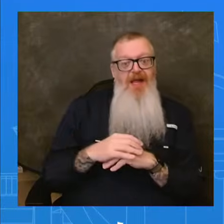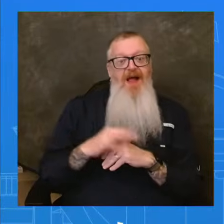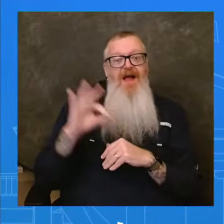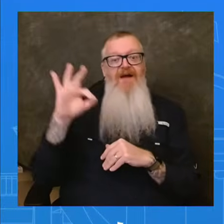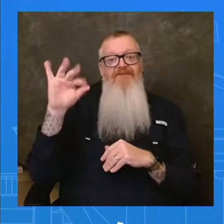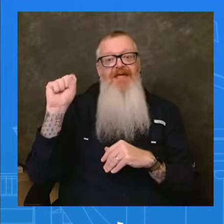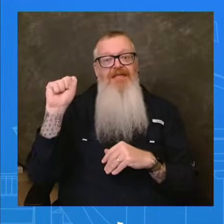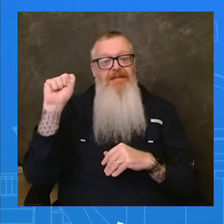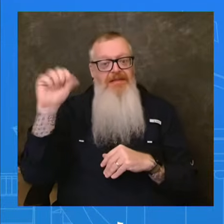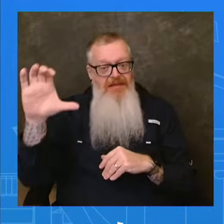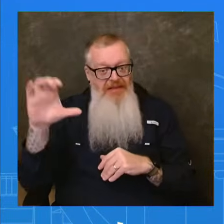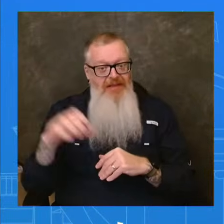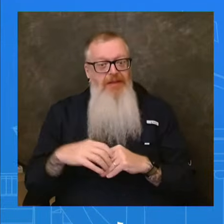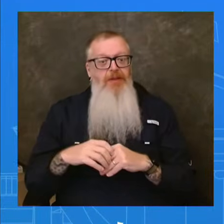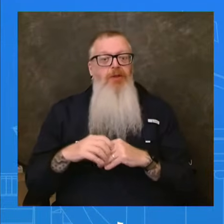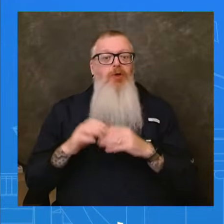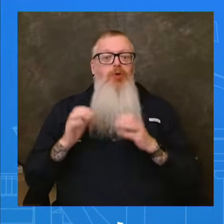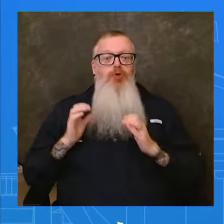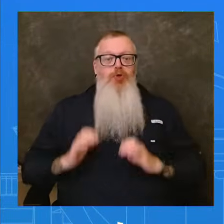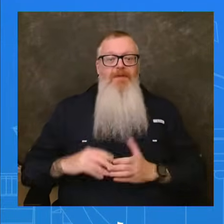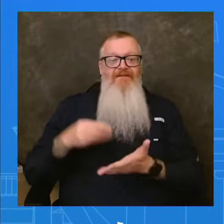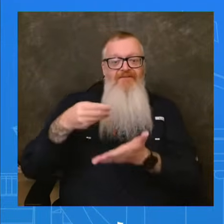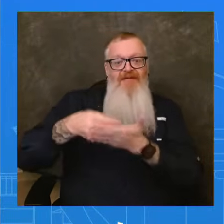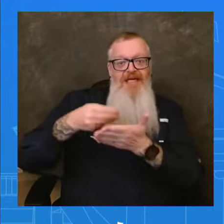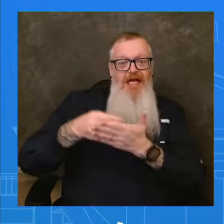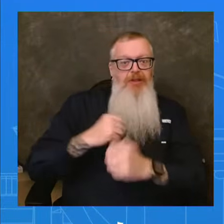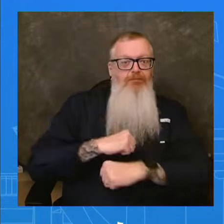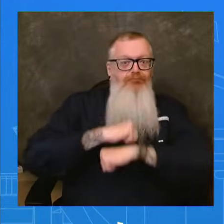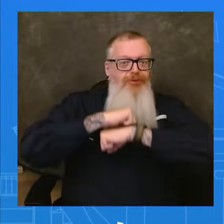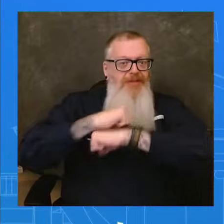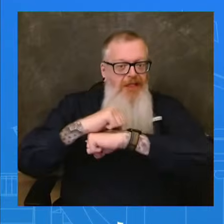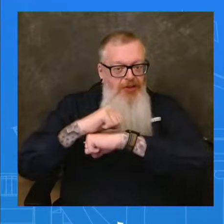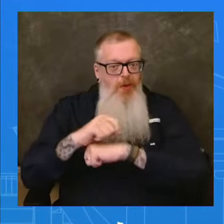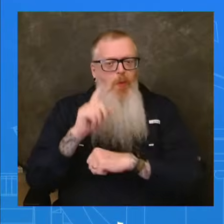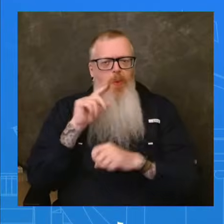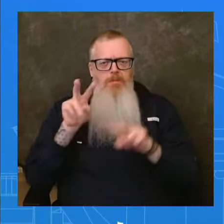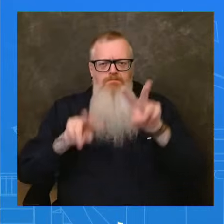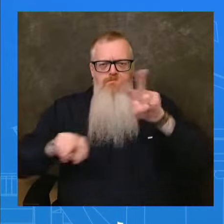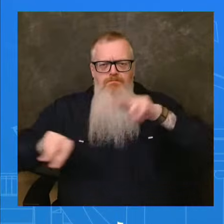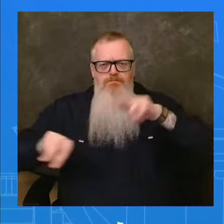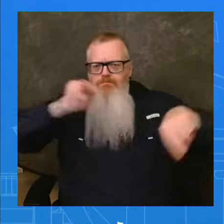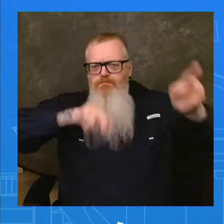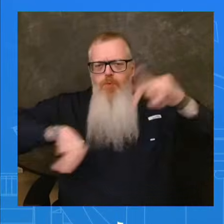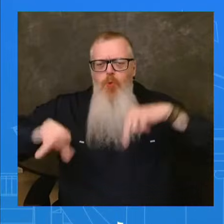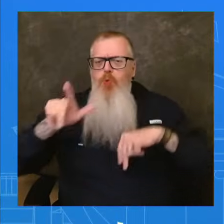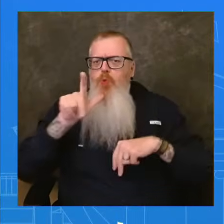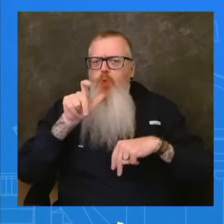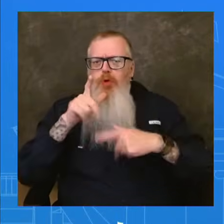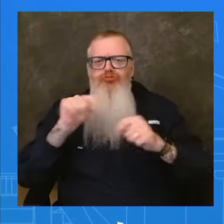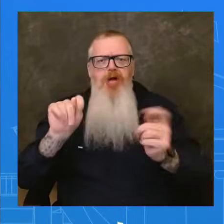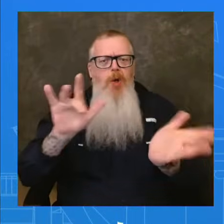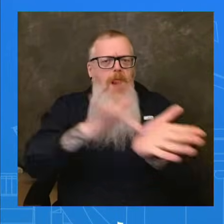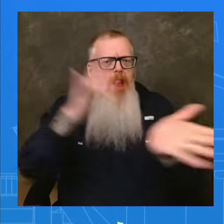about those looking to take advantage of natural disasters. The administration will also continue to work out --